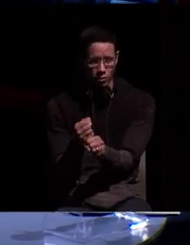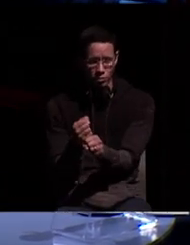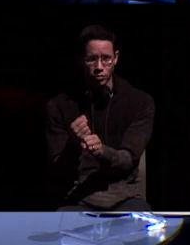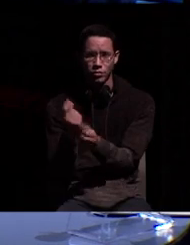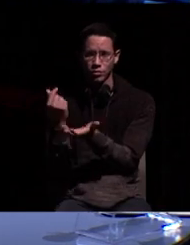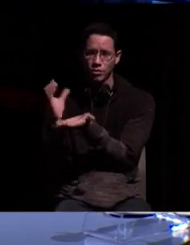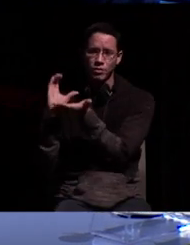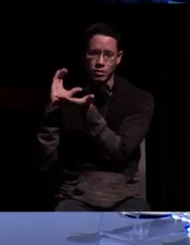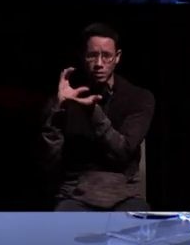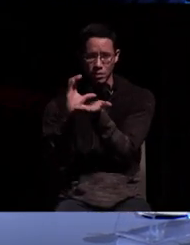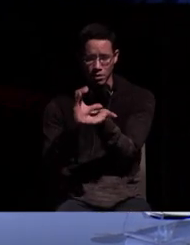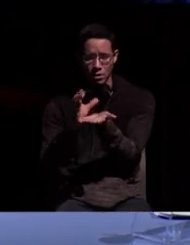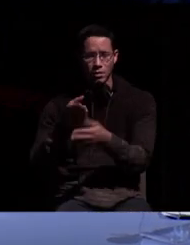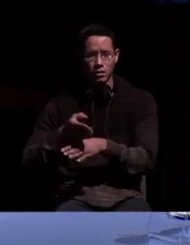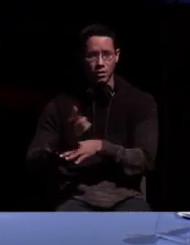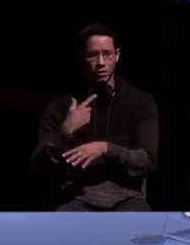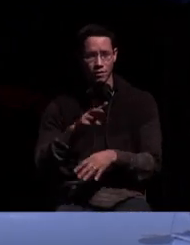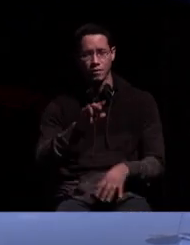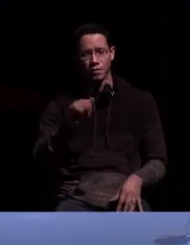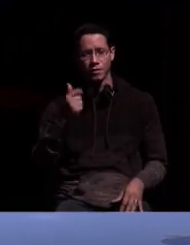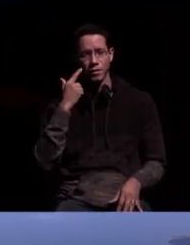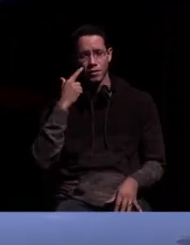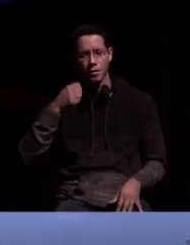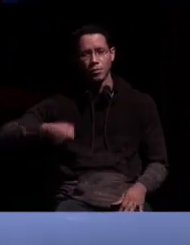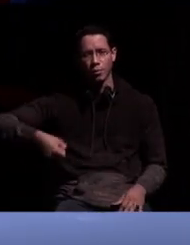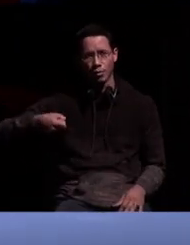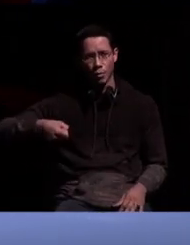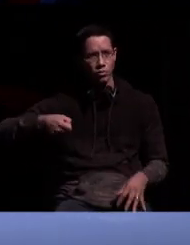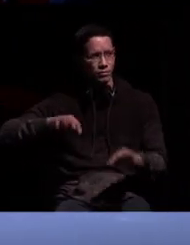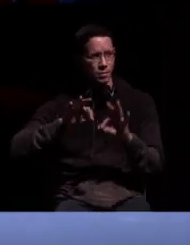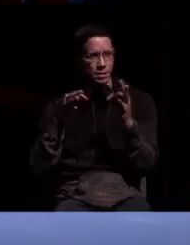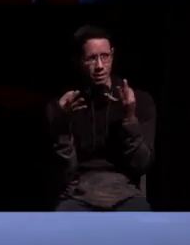the Bolsa Família program,